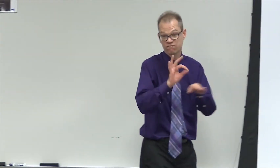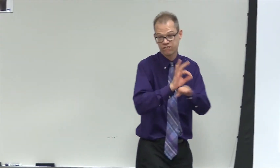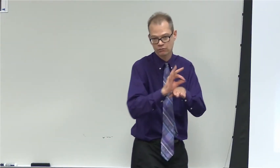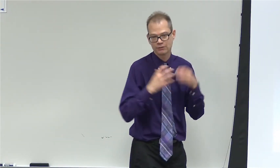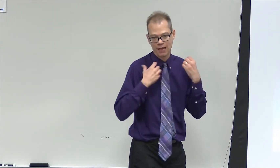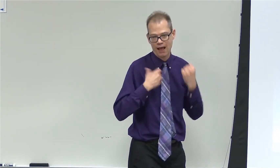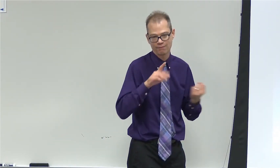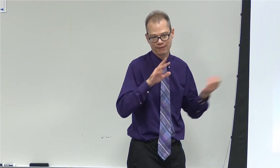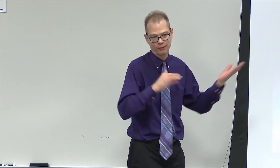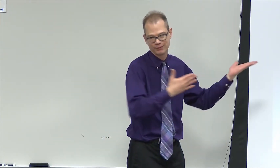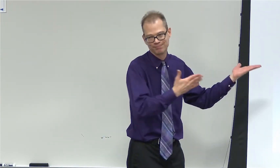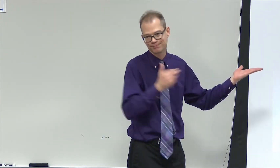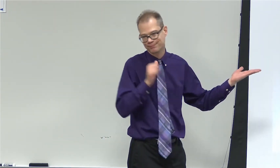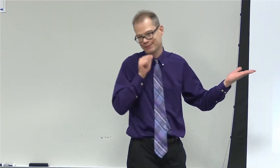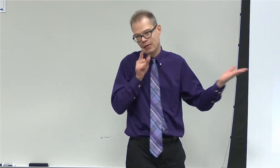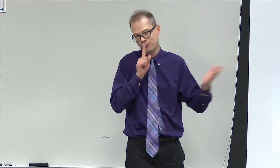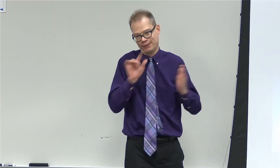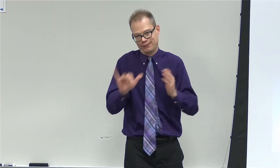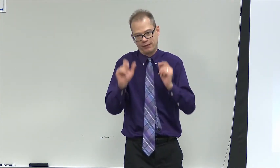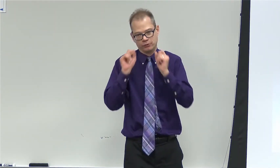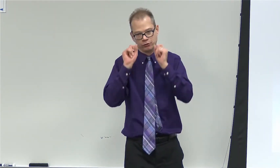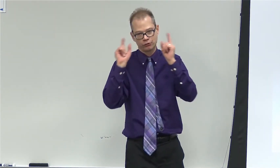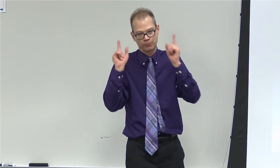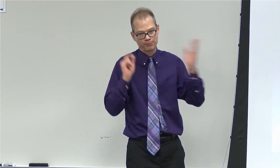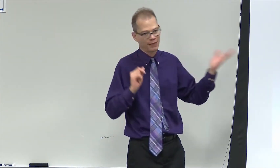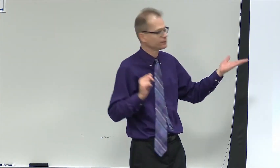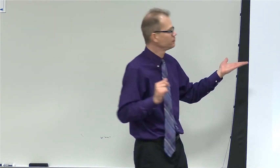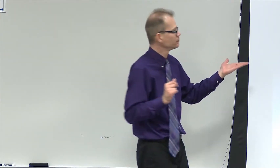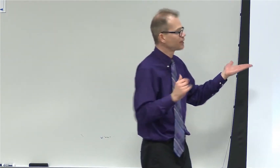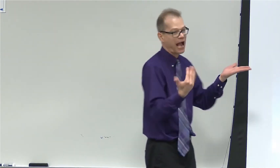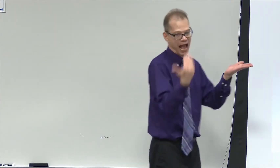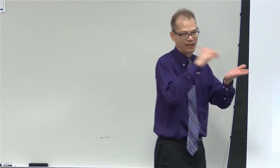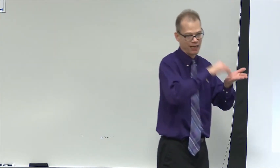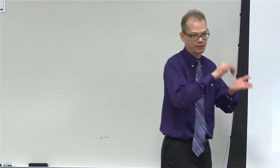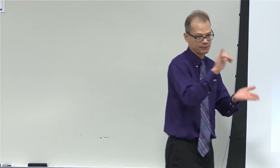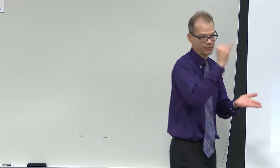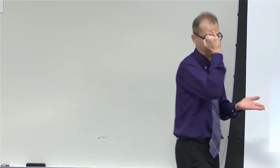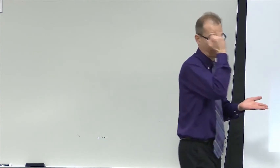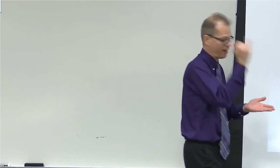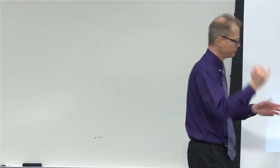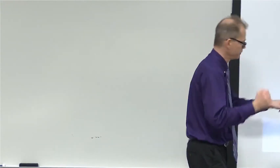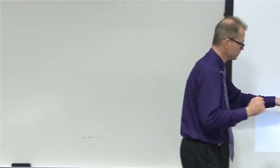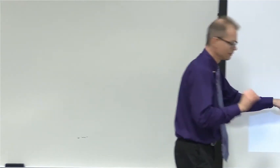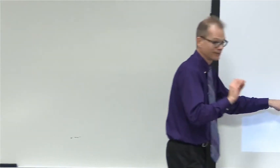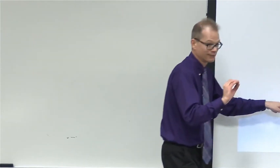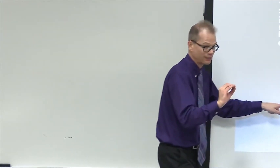For the functional health literacy, it's not very surprising. Again, you get the idea.